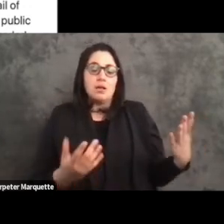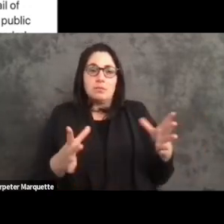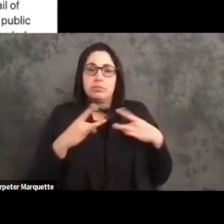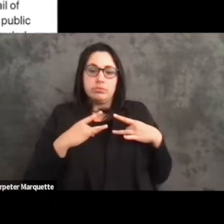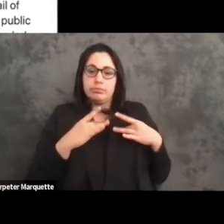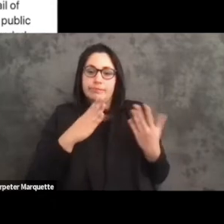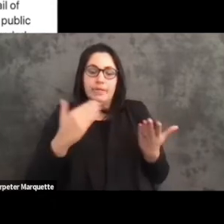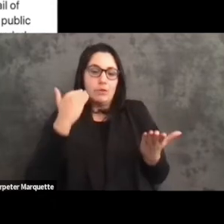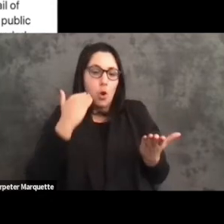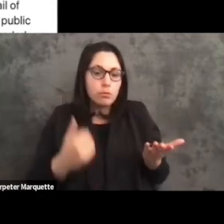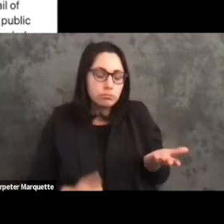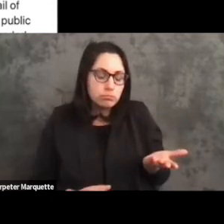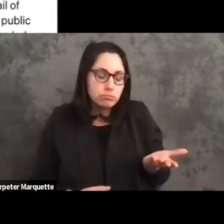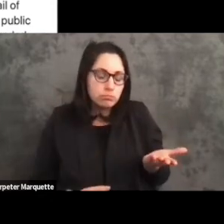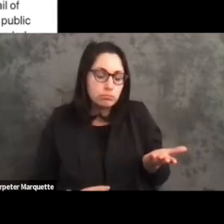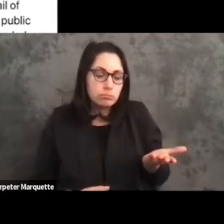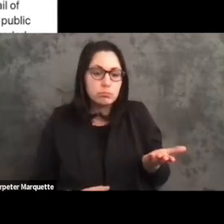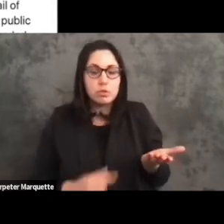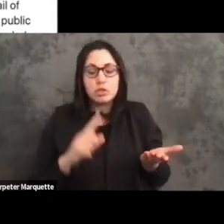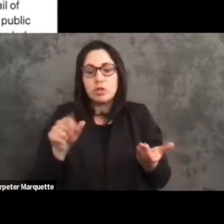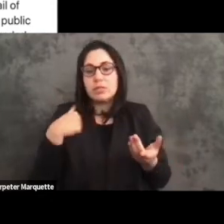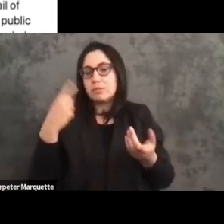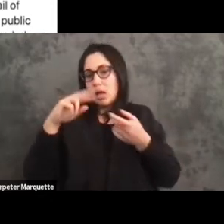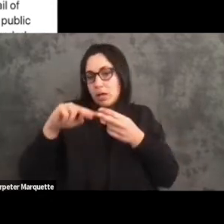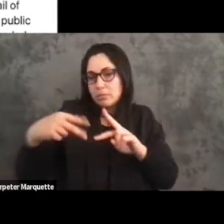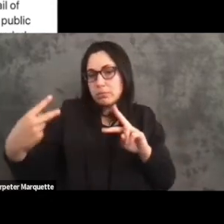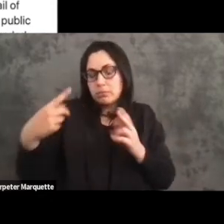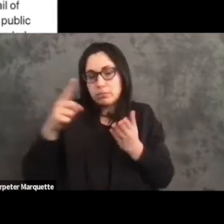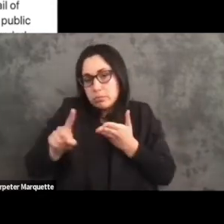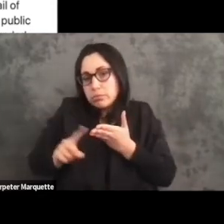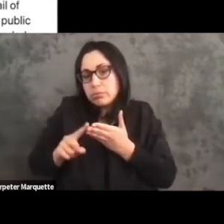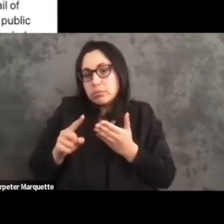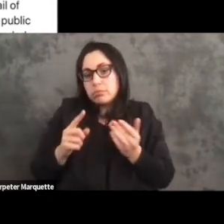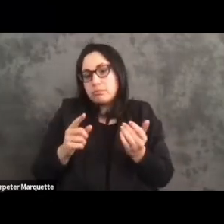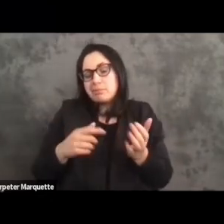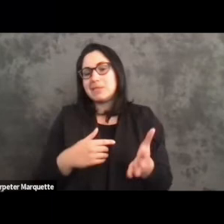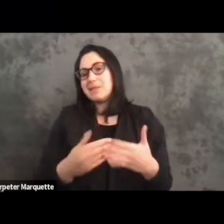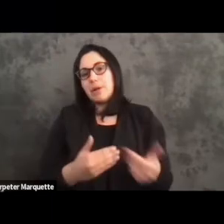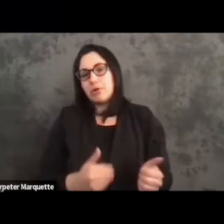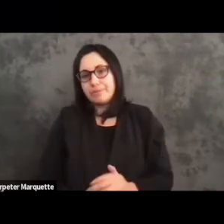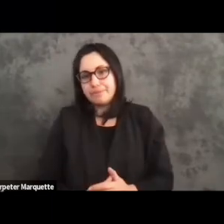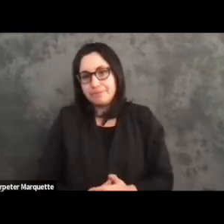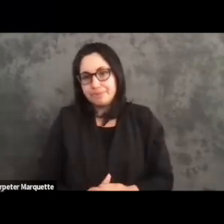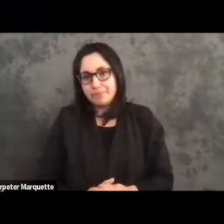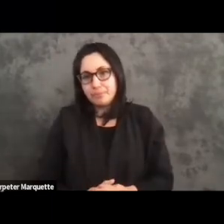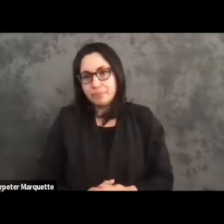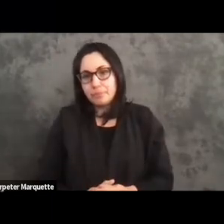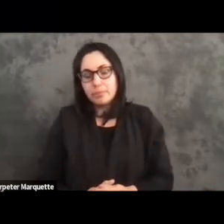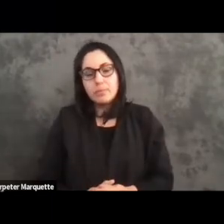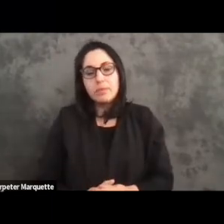I will probably never know when or where I got infected. Beyond my epidemiological geekery,